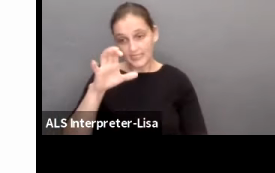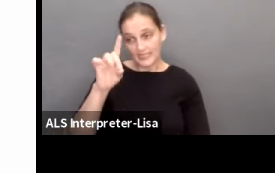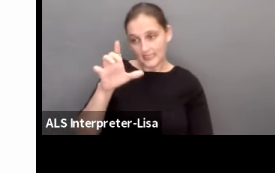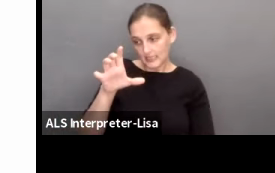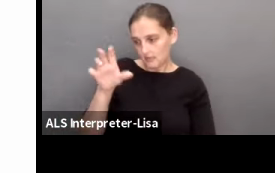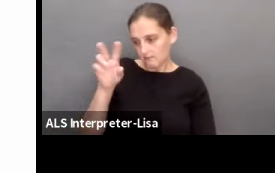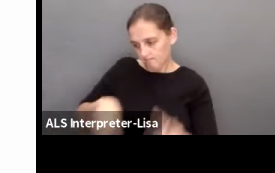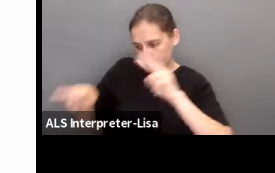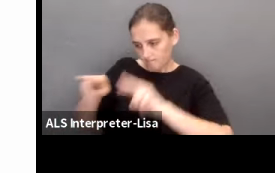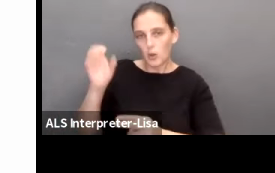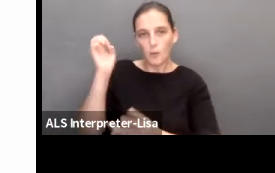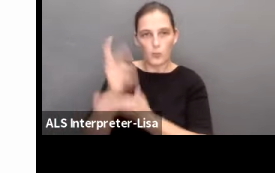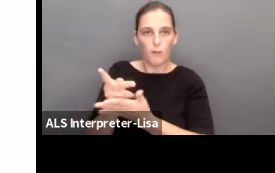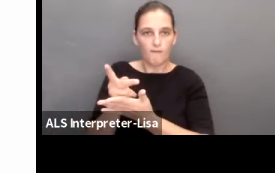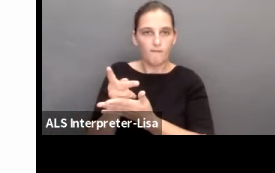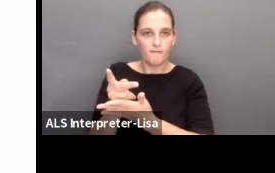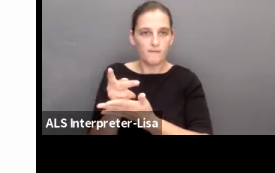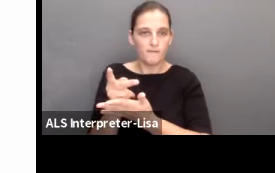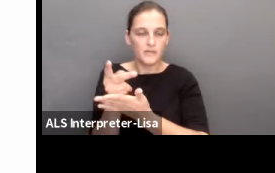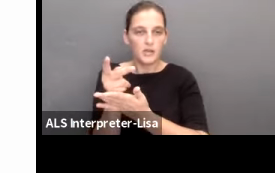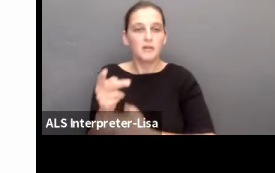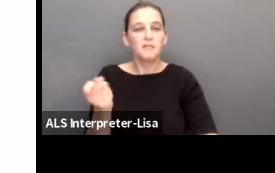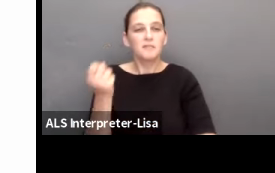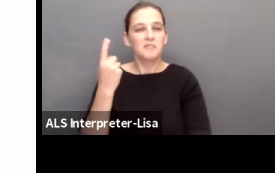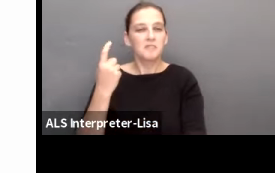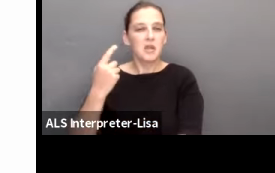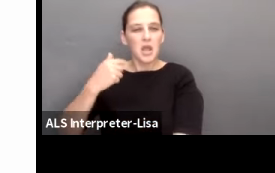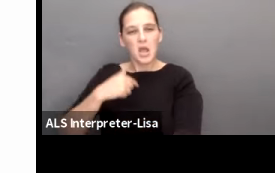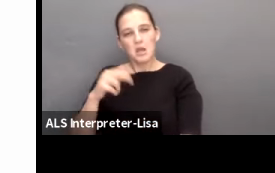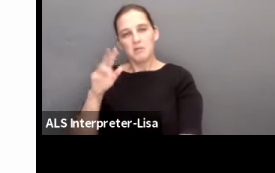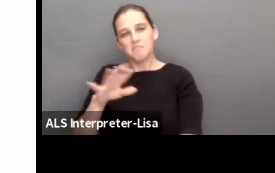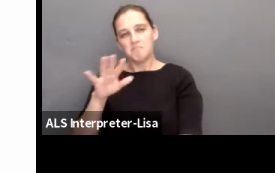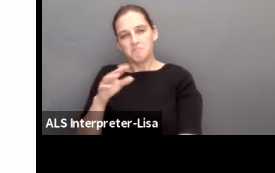it. So I'm really we're really expecting that the middle of October is when they will approve